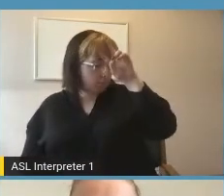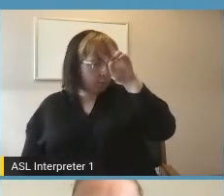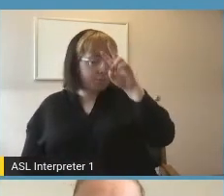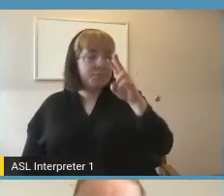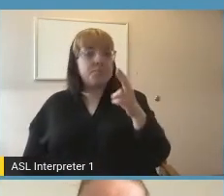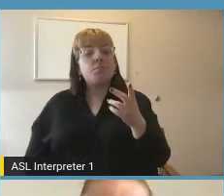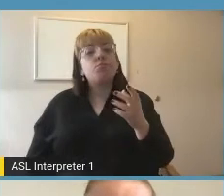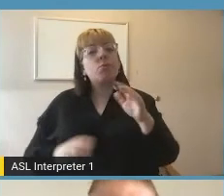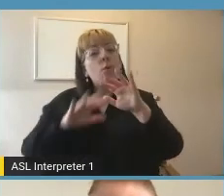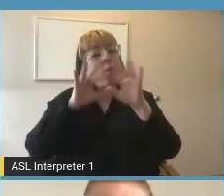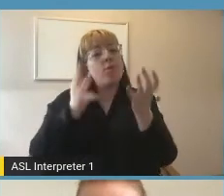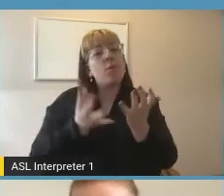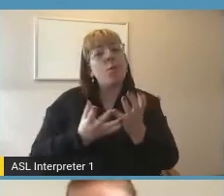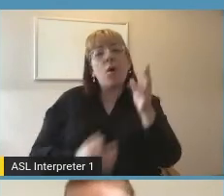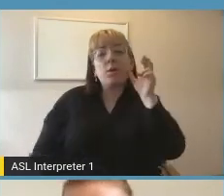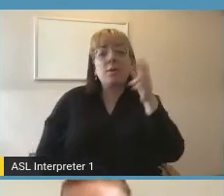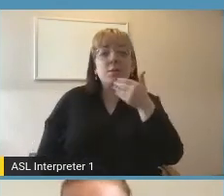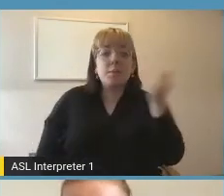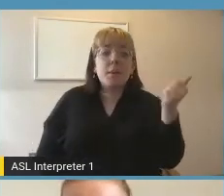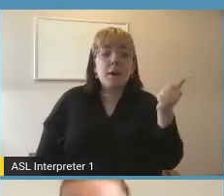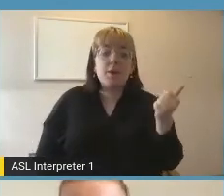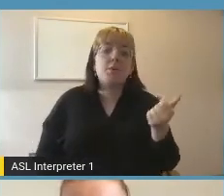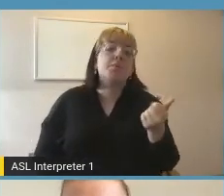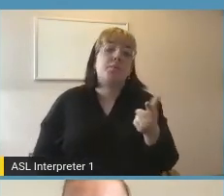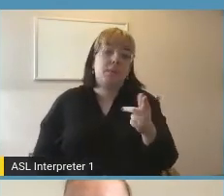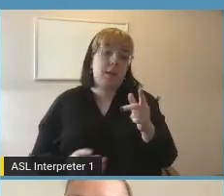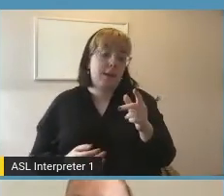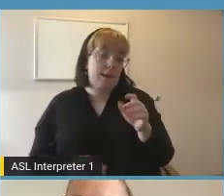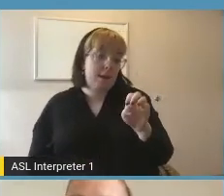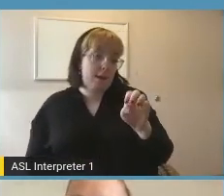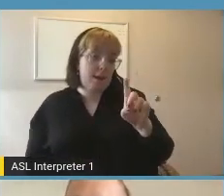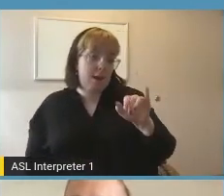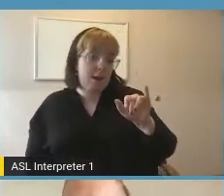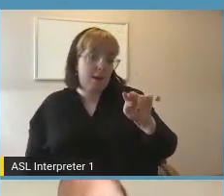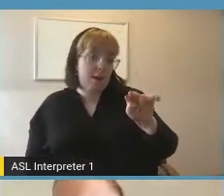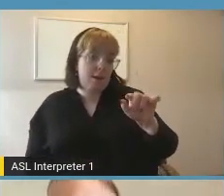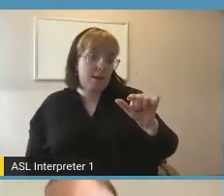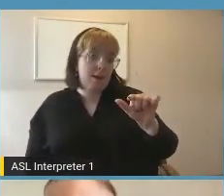So here is some broad editing tips. Again, like I said, you want to make it easy to listen